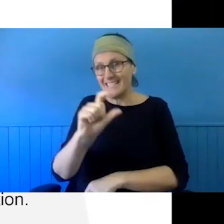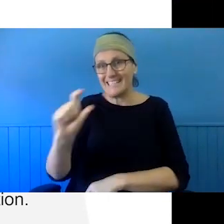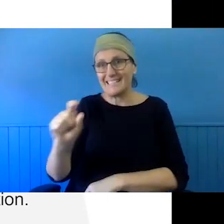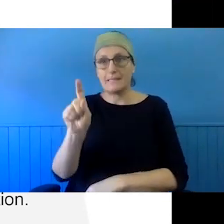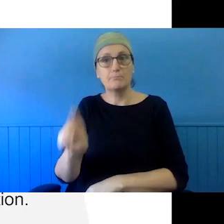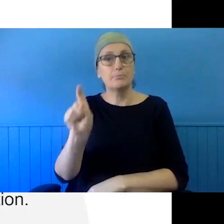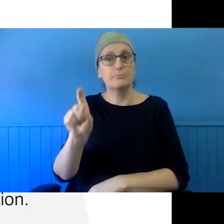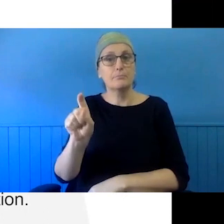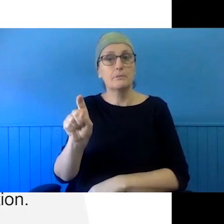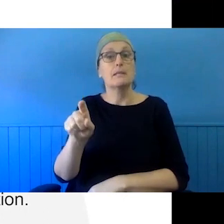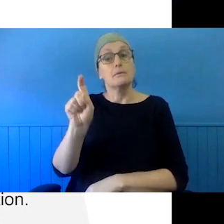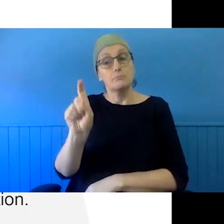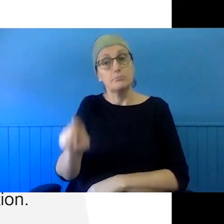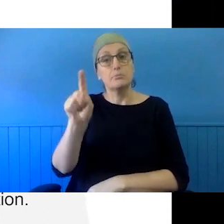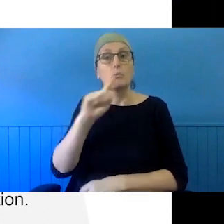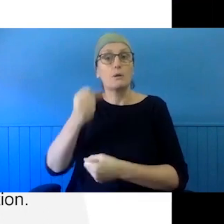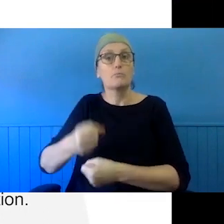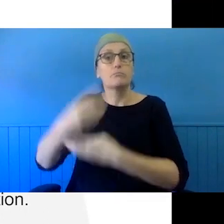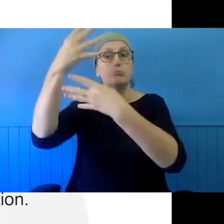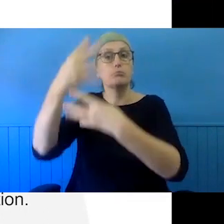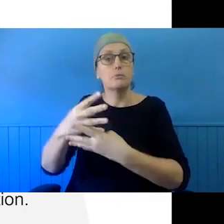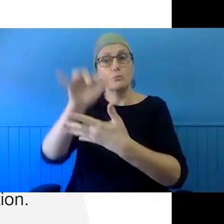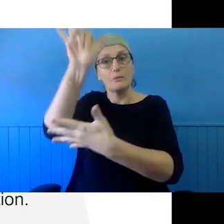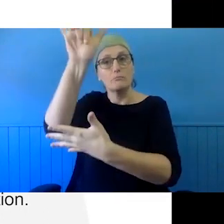prefer. We will be running a chat throughout today's session, and we